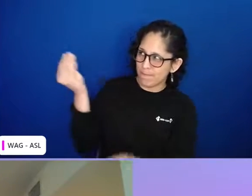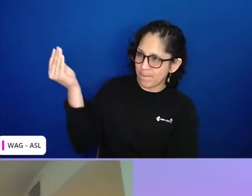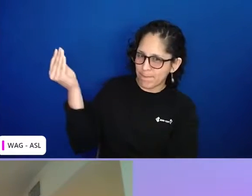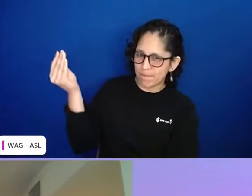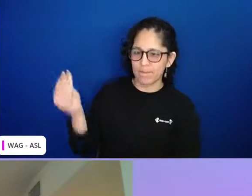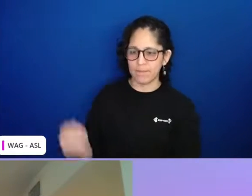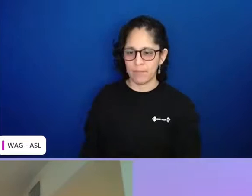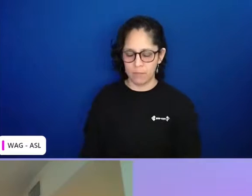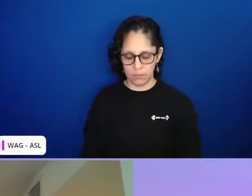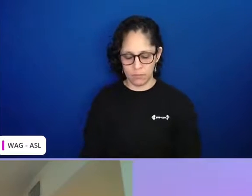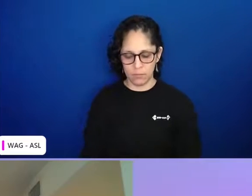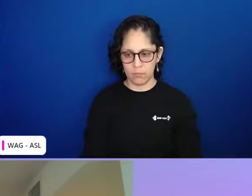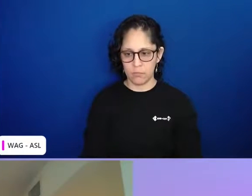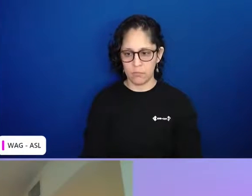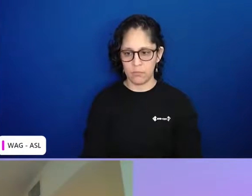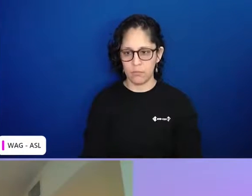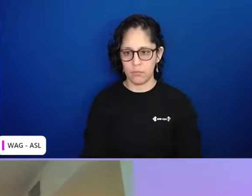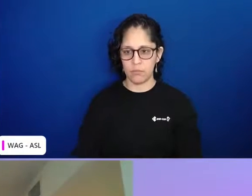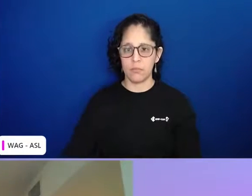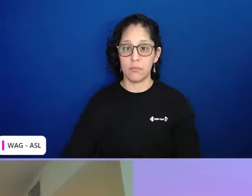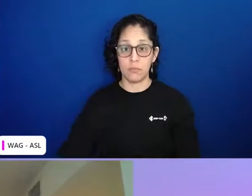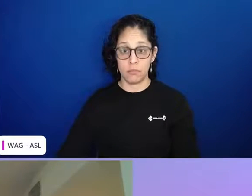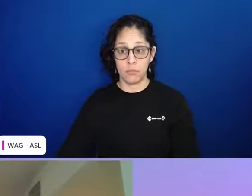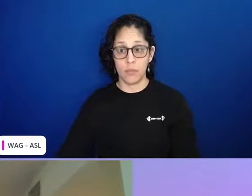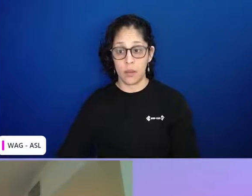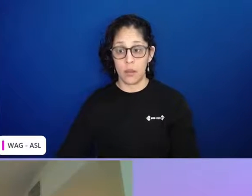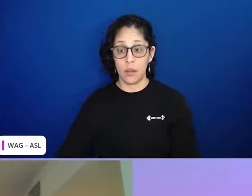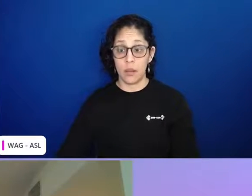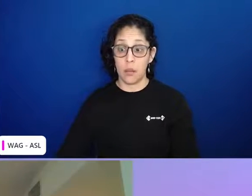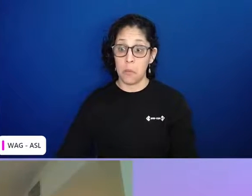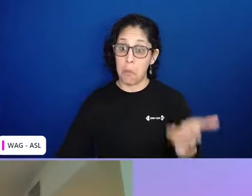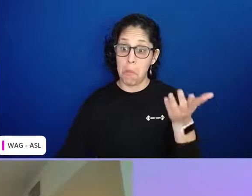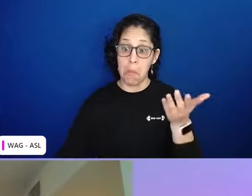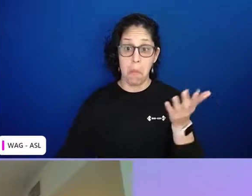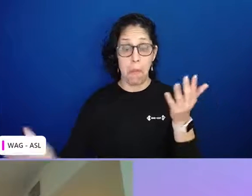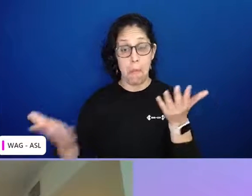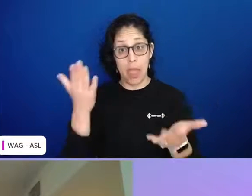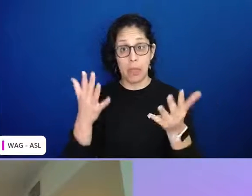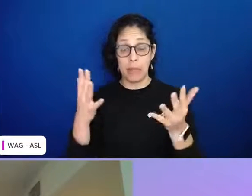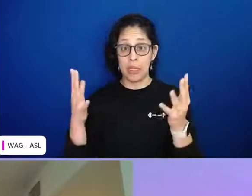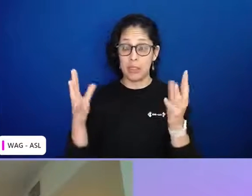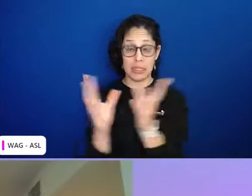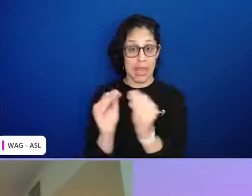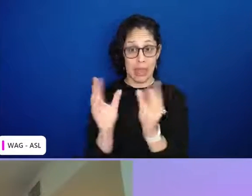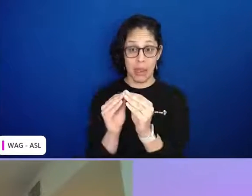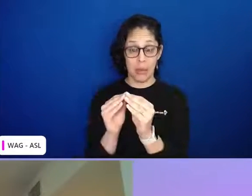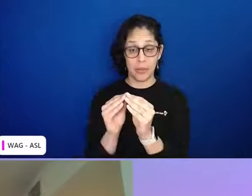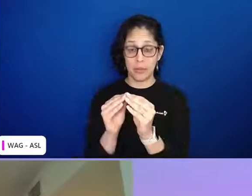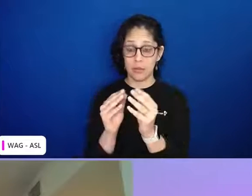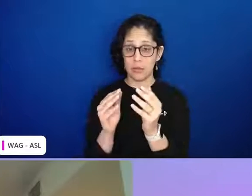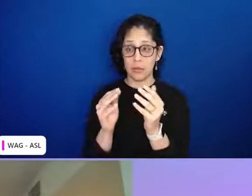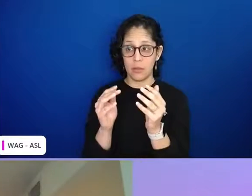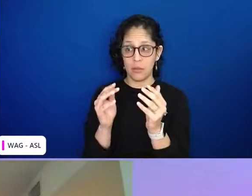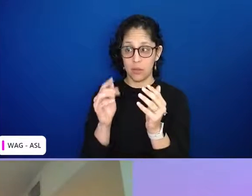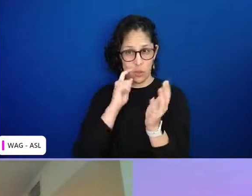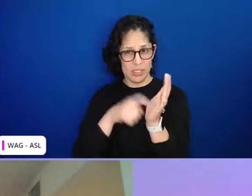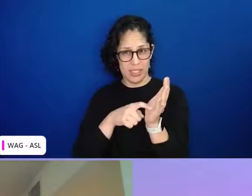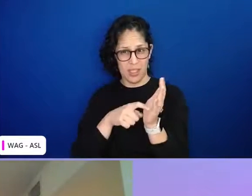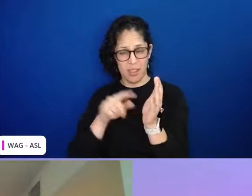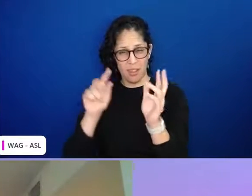accessibility defects, why? Why are we talking about those, so start to introduce them if you see themes, when